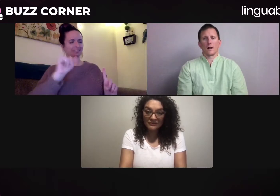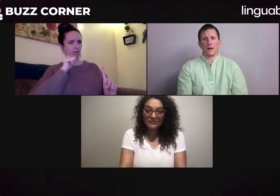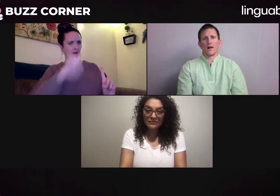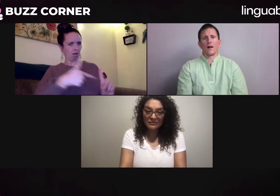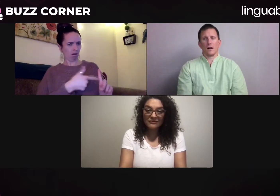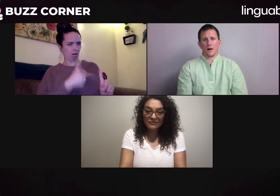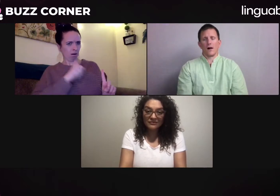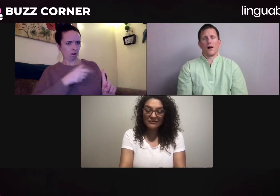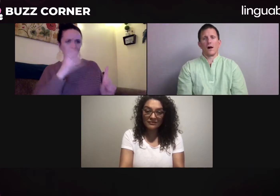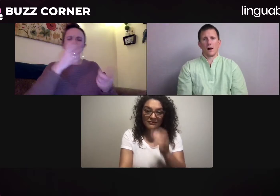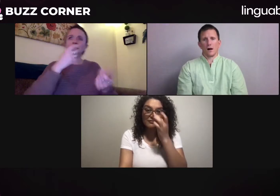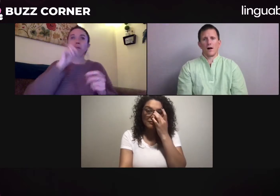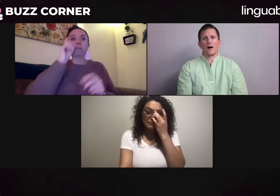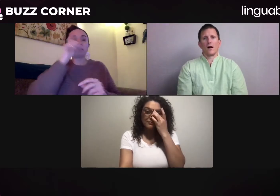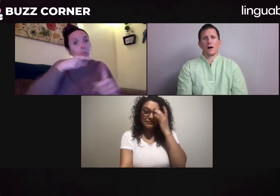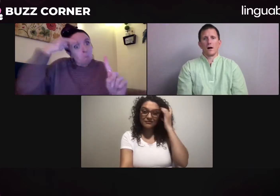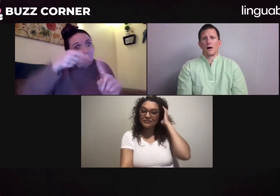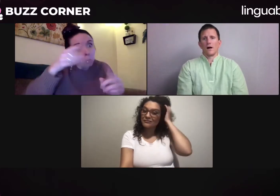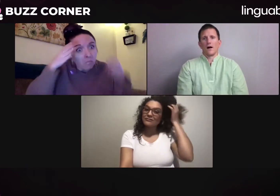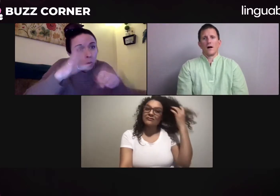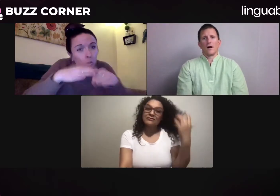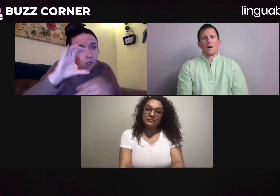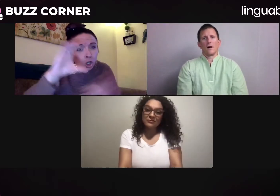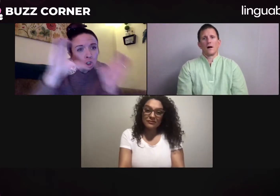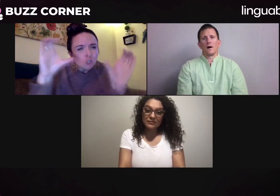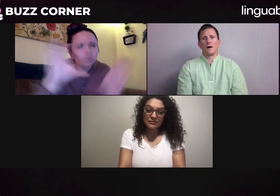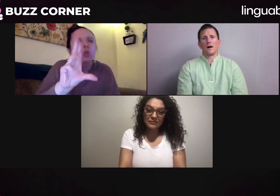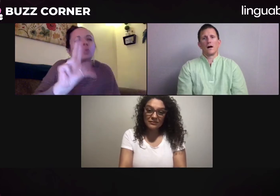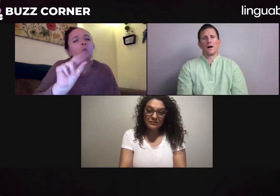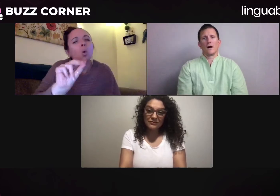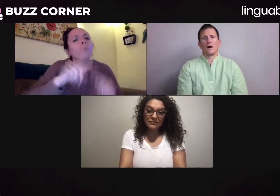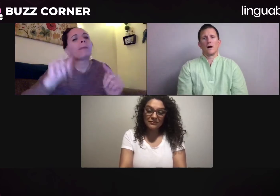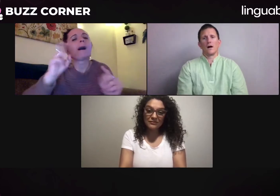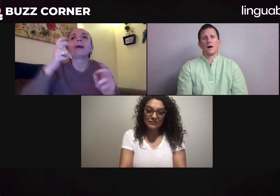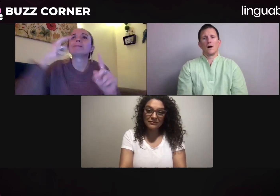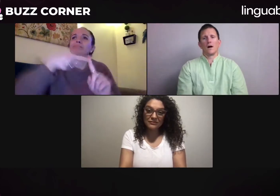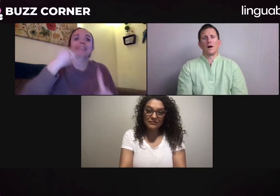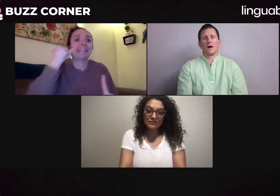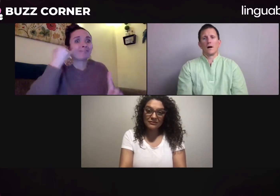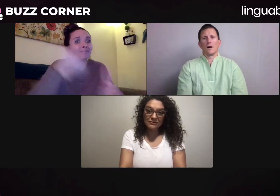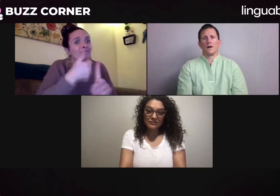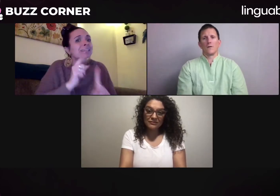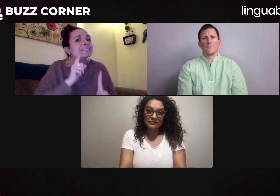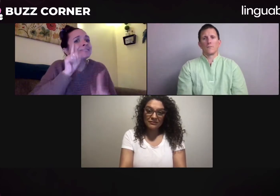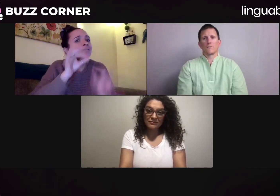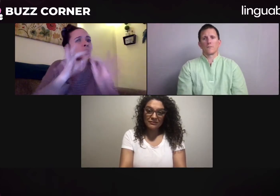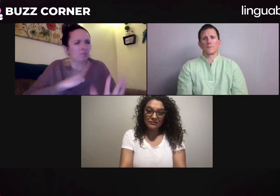even though the deaf person who was doing the interpreting wasn't a CDI. And I'm not saying that a person has to be certified